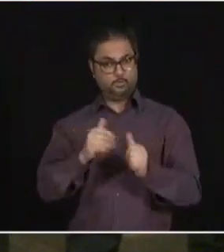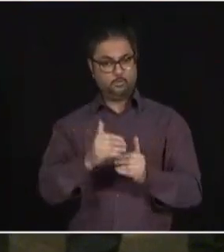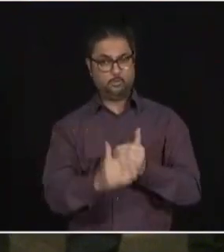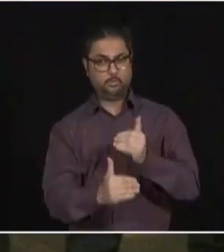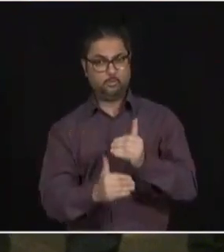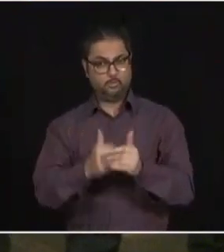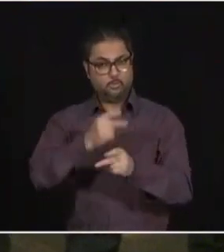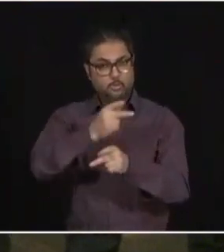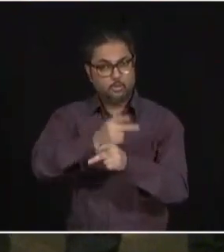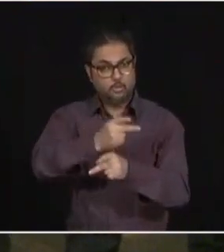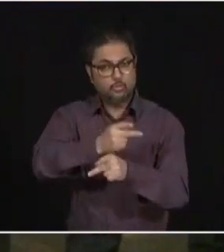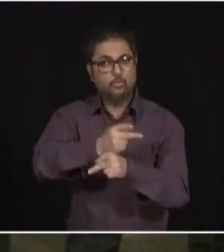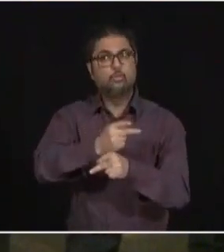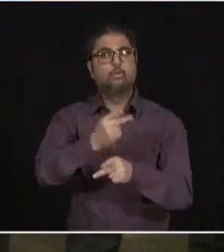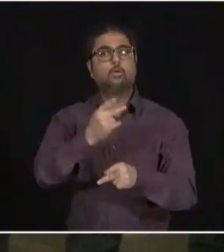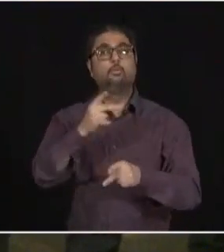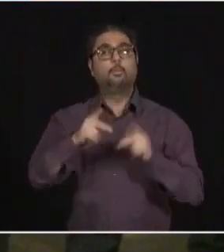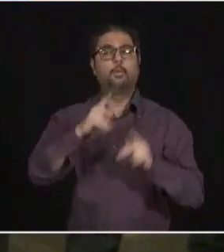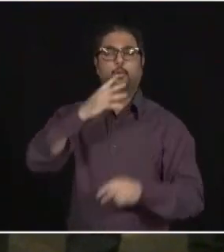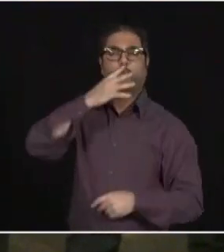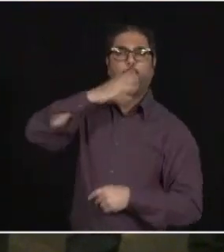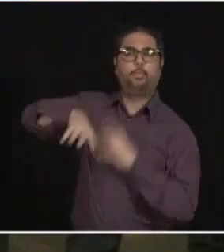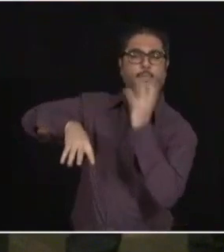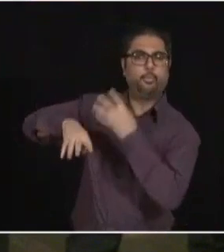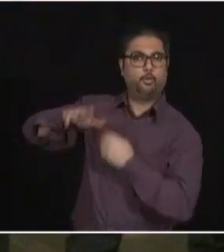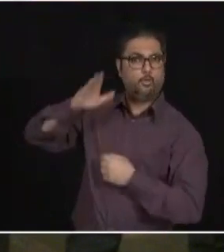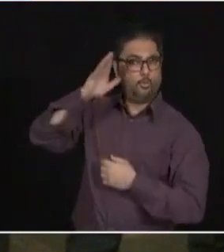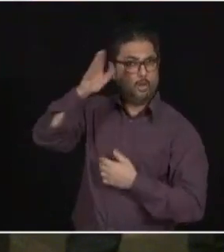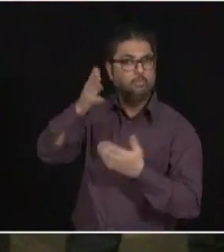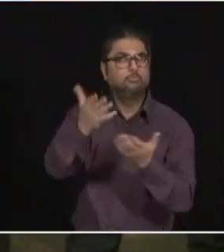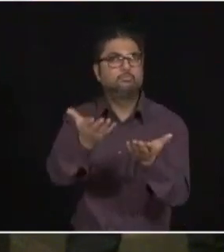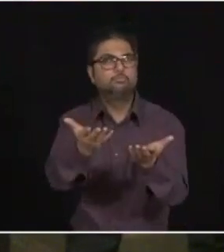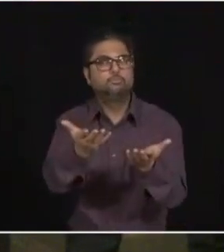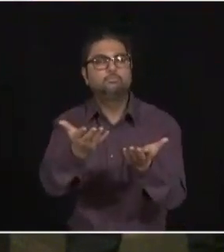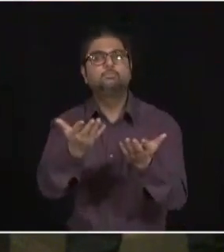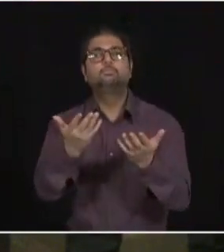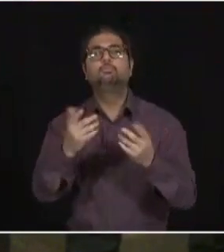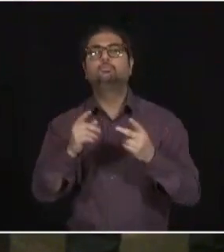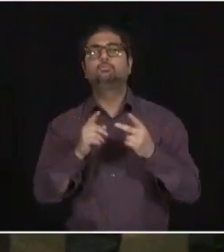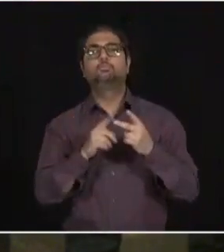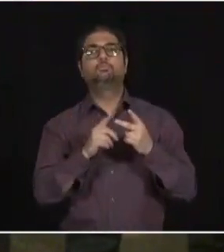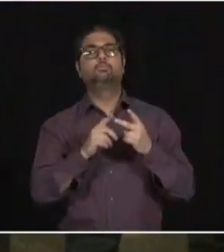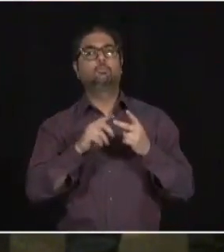Command Table? And again, what is the risk if that starts to happen?